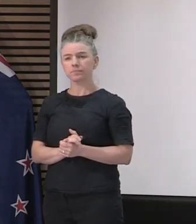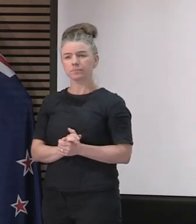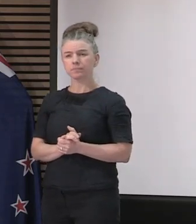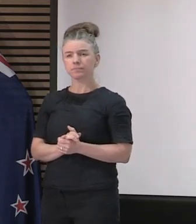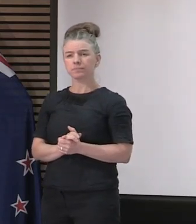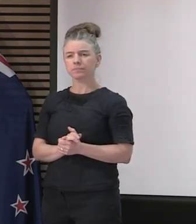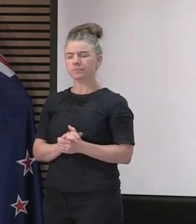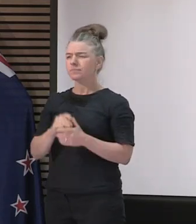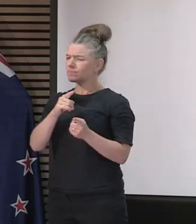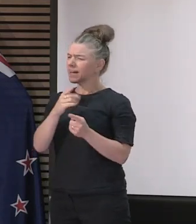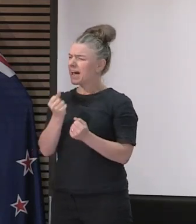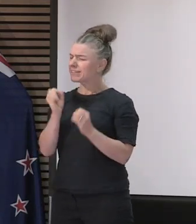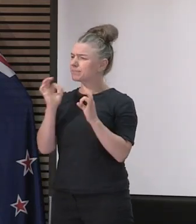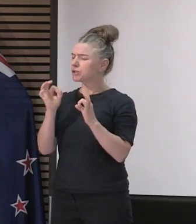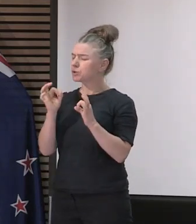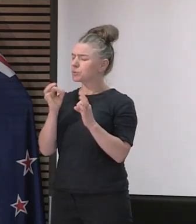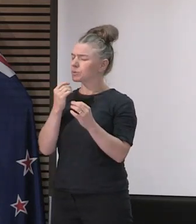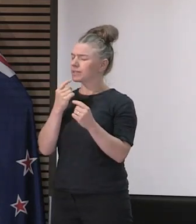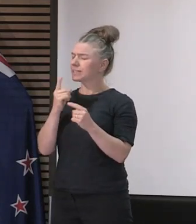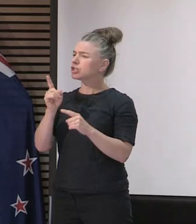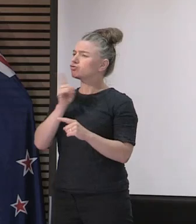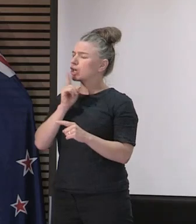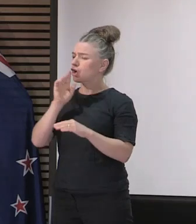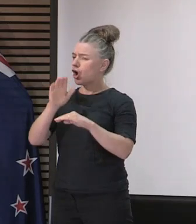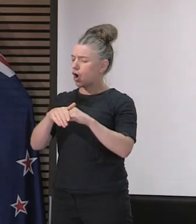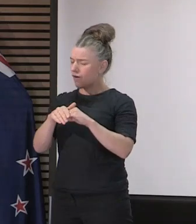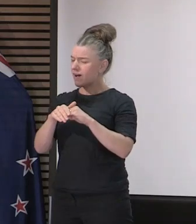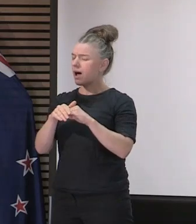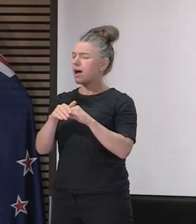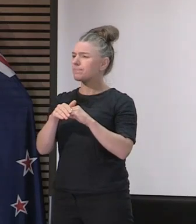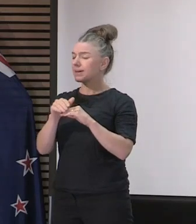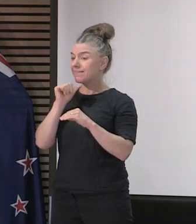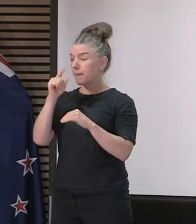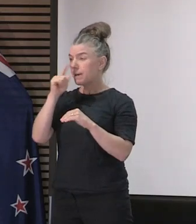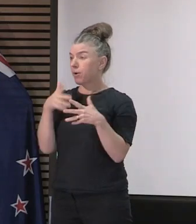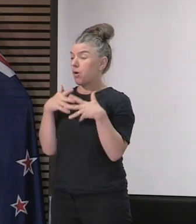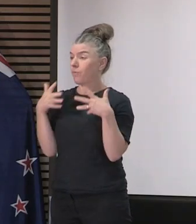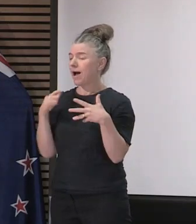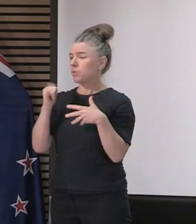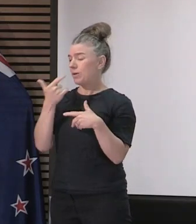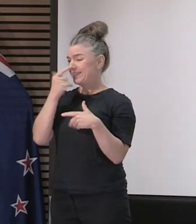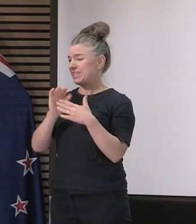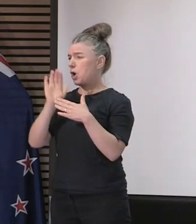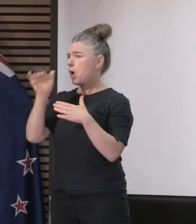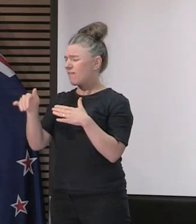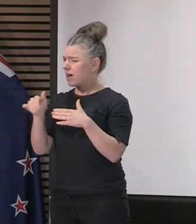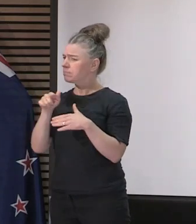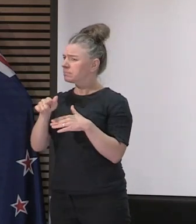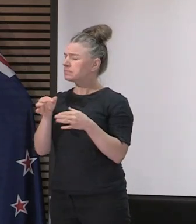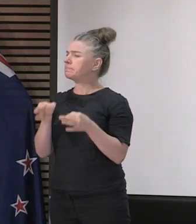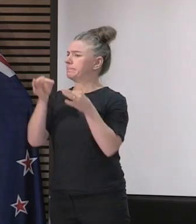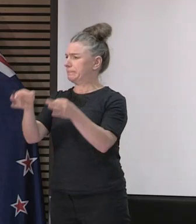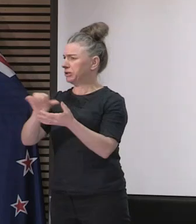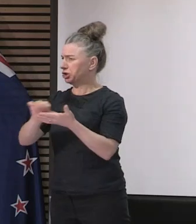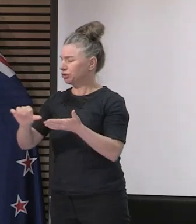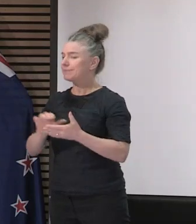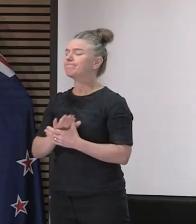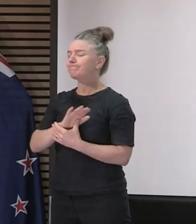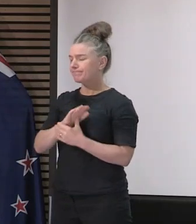possible. >> Can you tell us